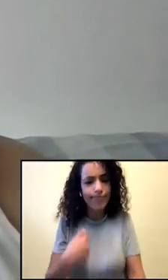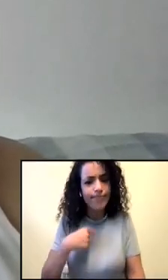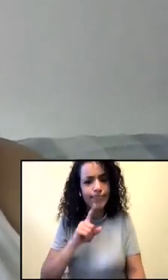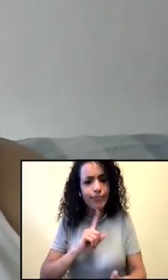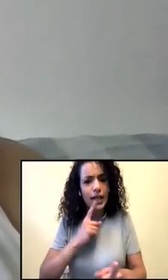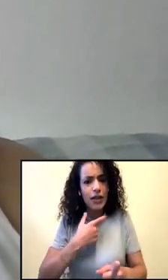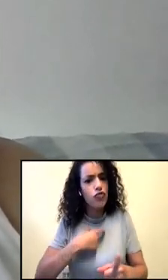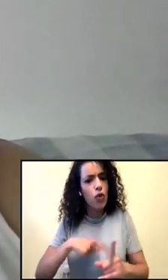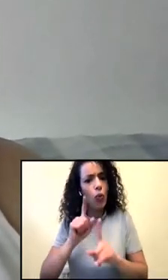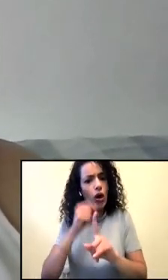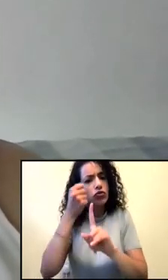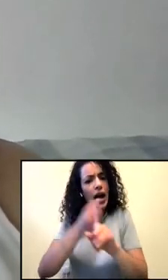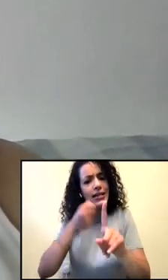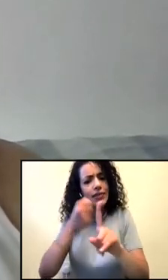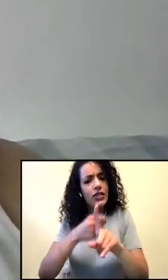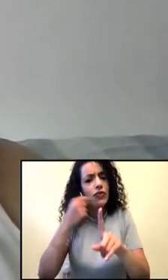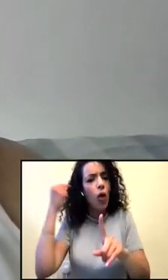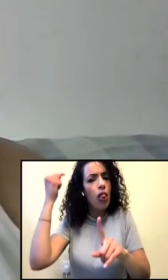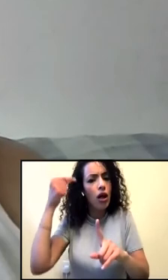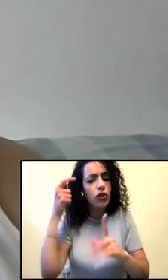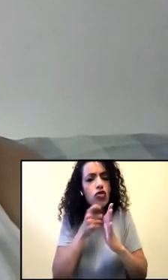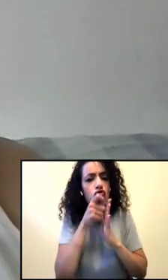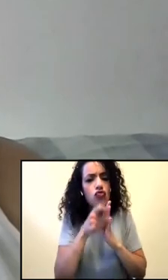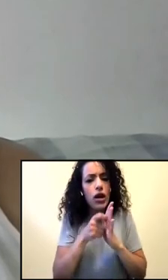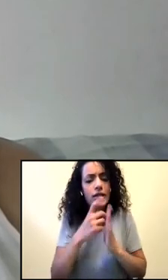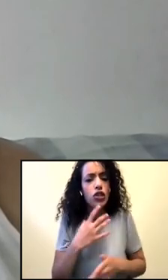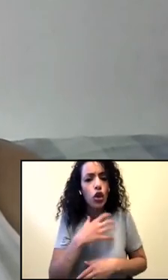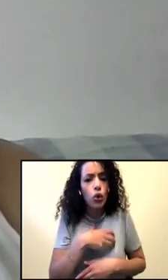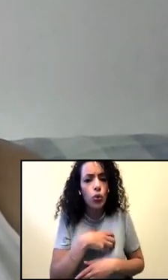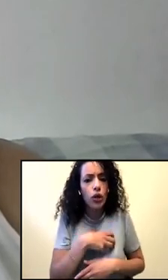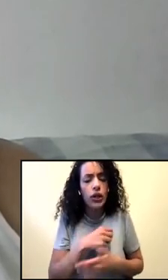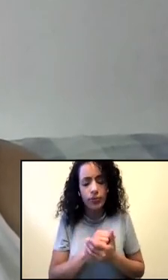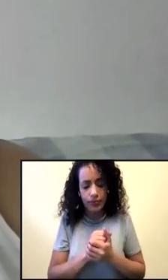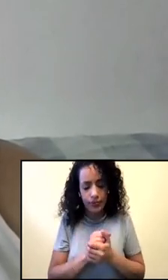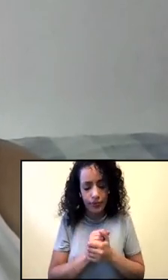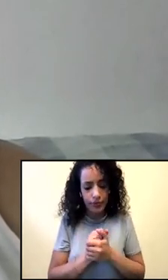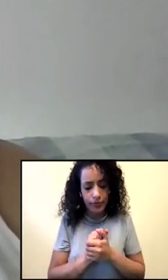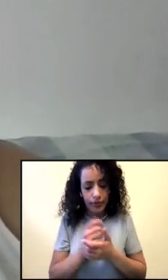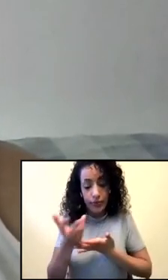Renters Union, and it just sort of you know this conversation that we're having brings to mind how